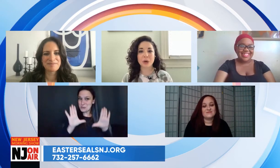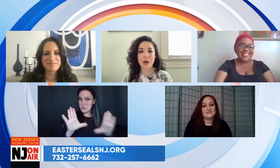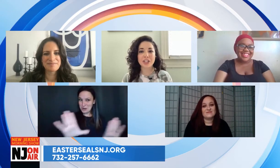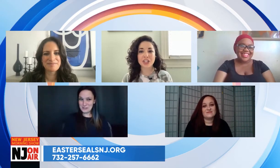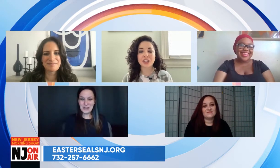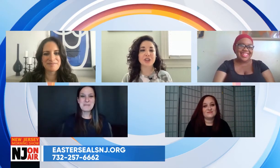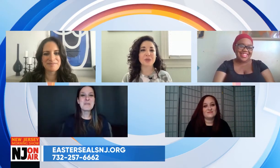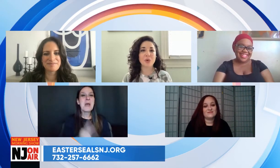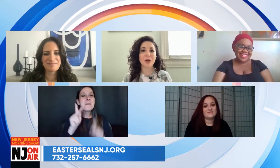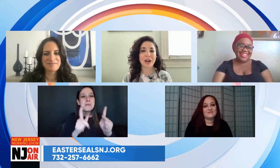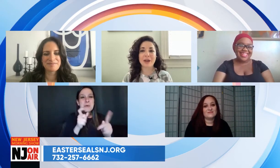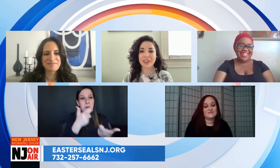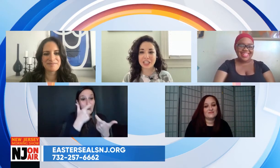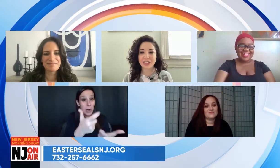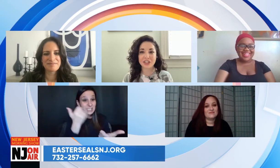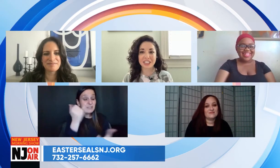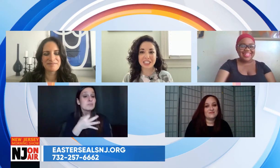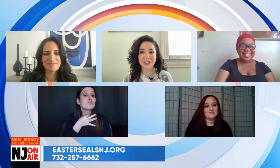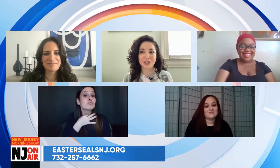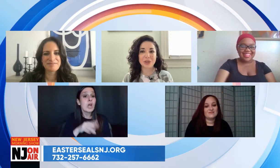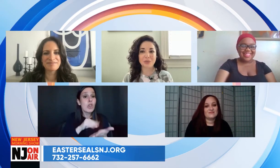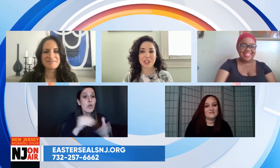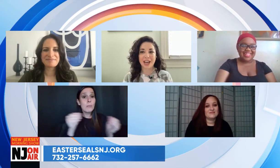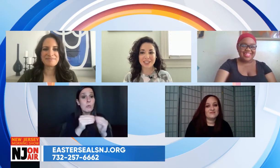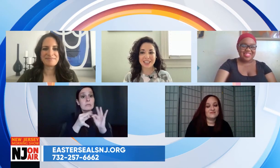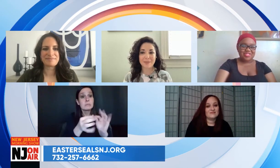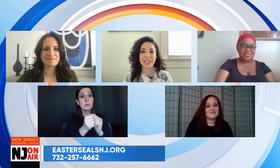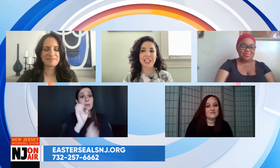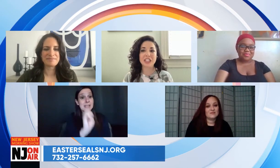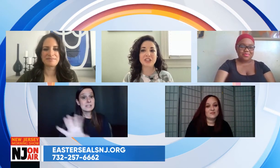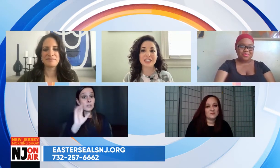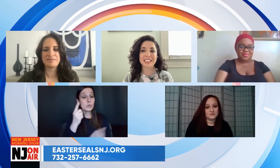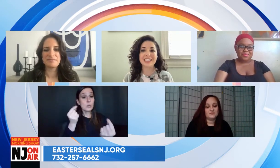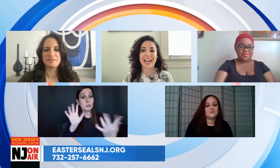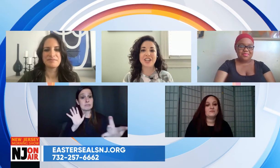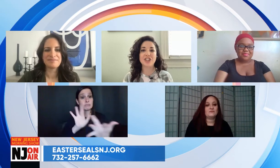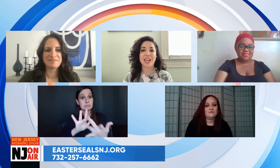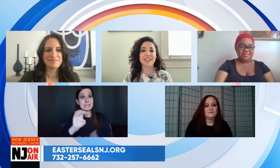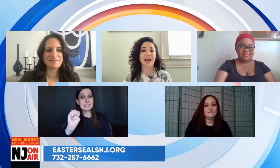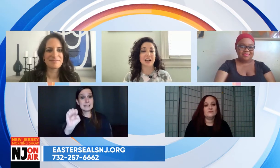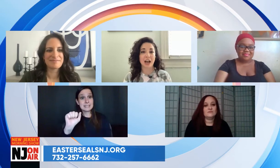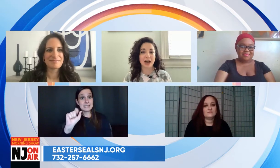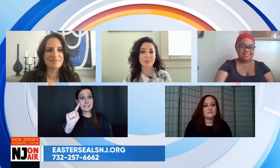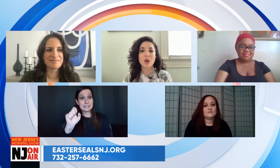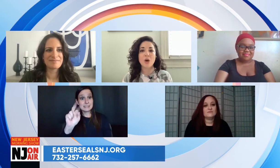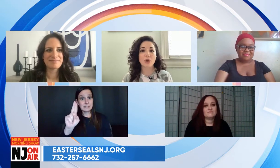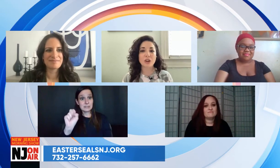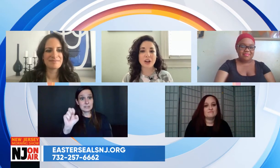watching to learn more about the Easterseals you can reach out to them at eastersealsnj.org or call